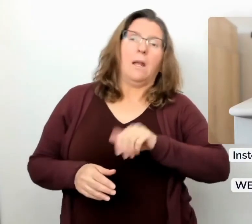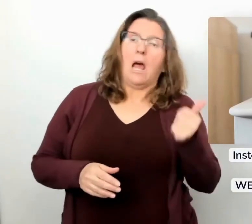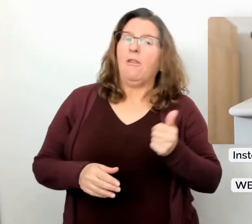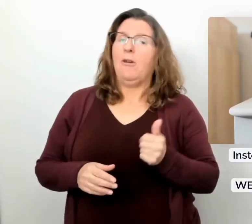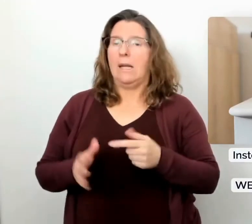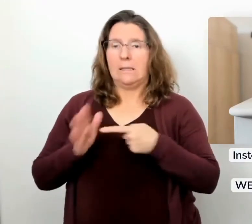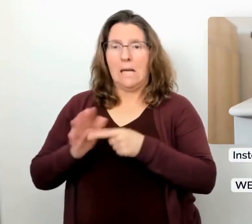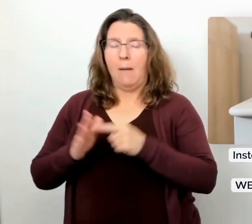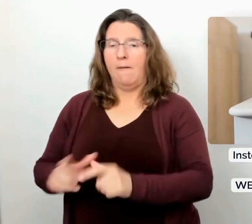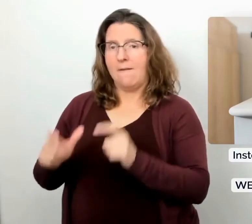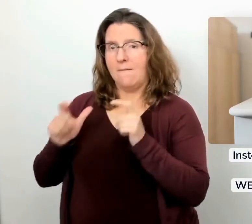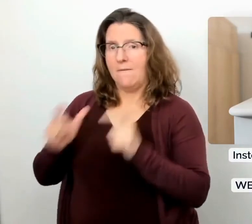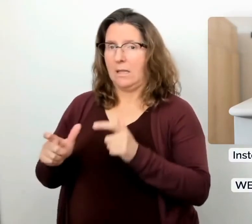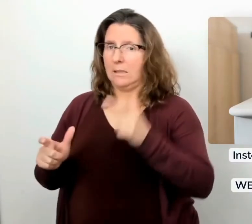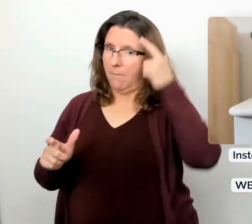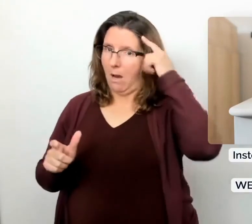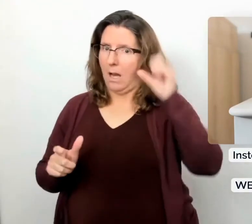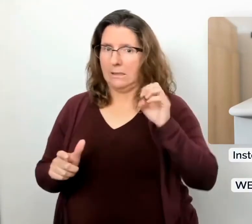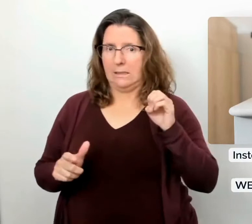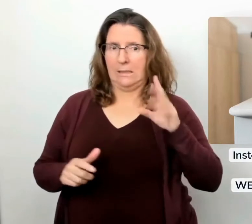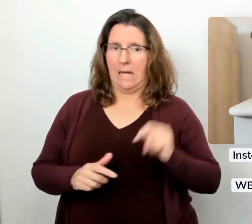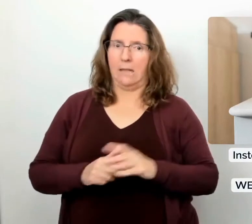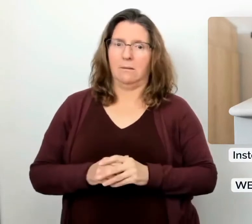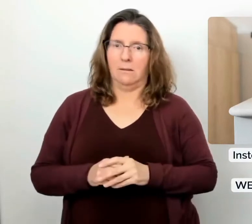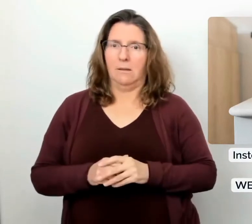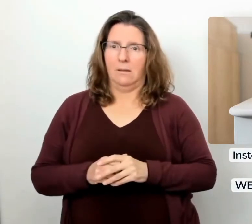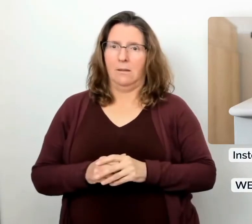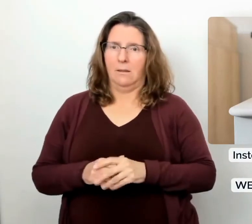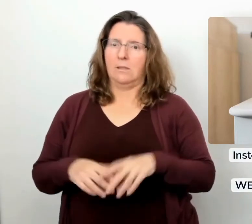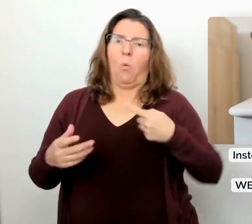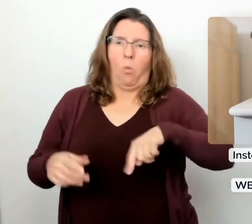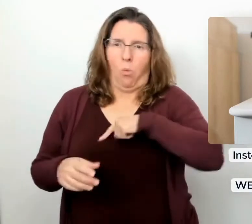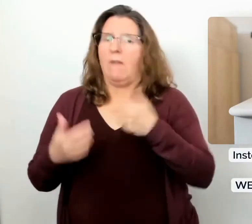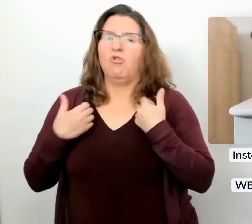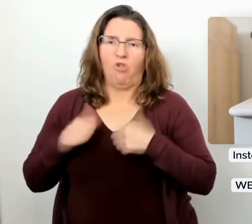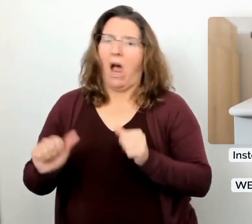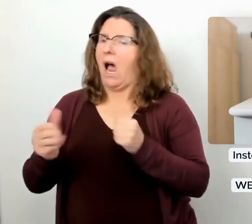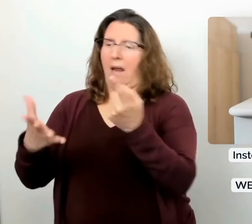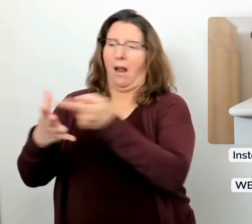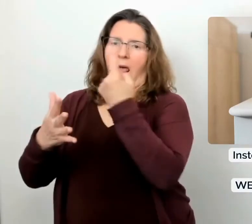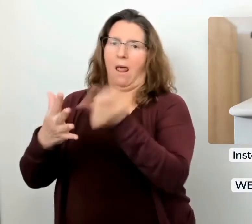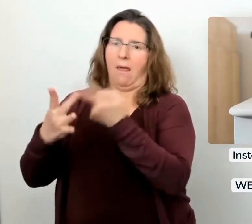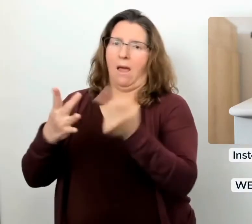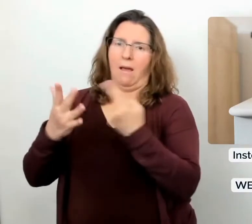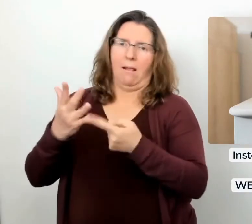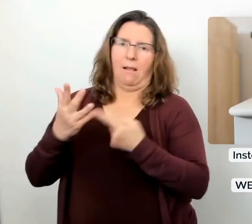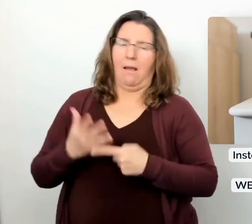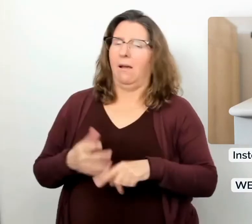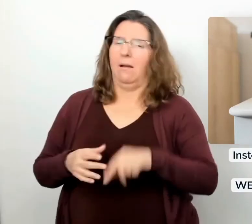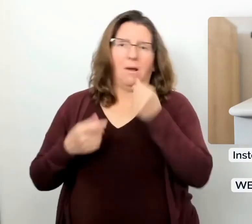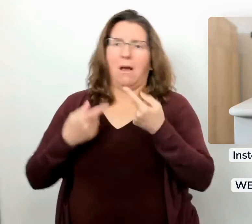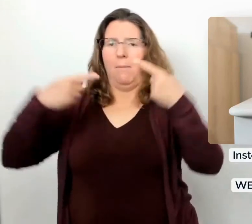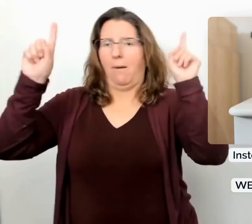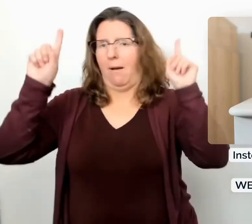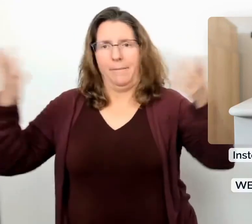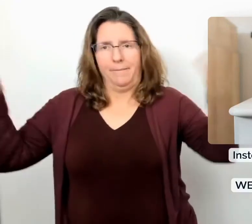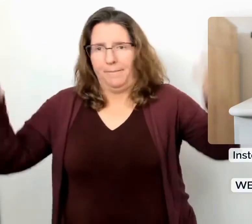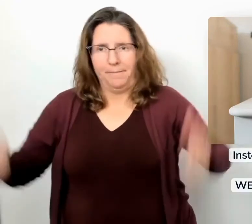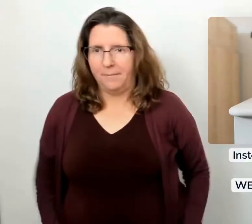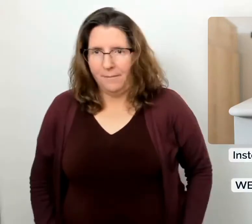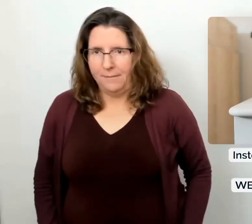Another example of a fixed mindset: "we've tried those strategies before none of them work!"